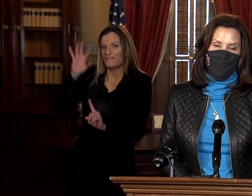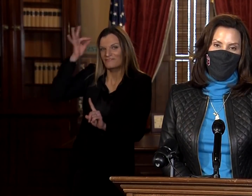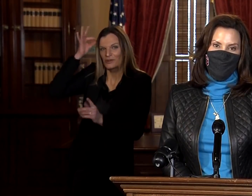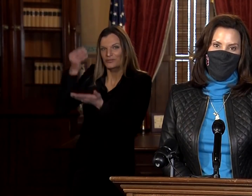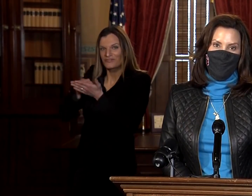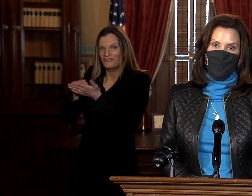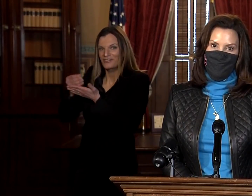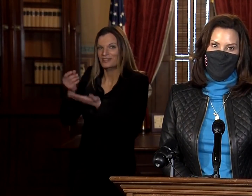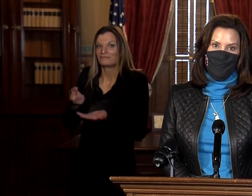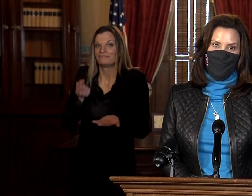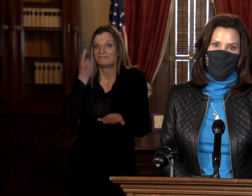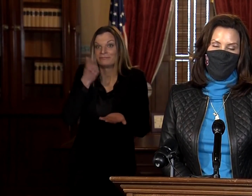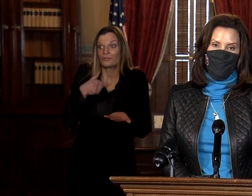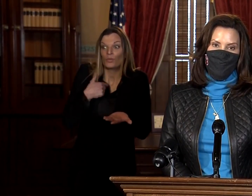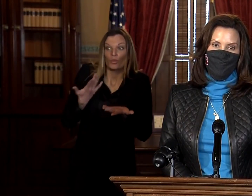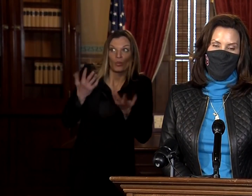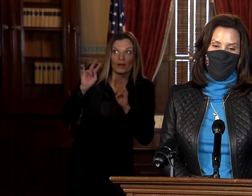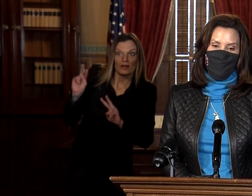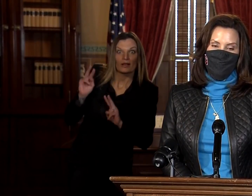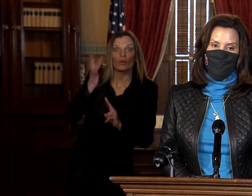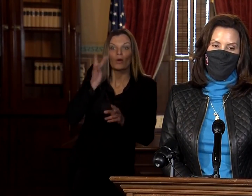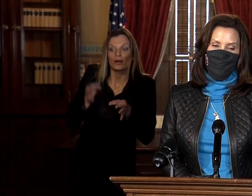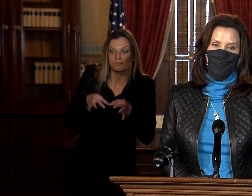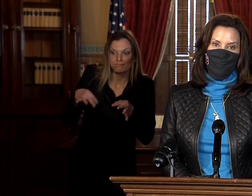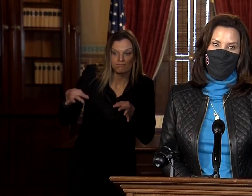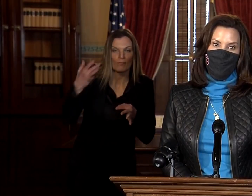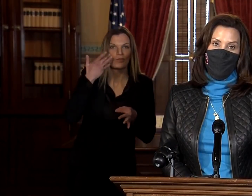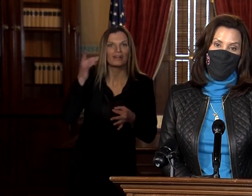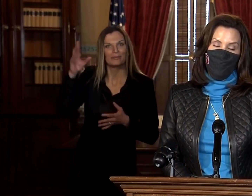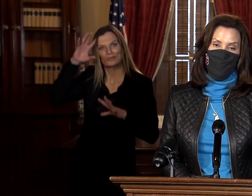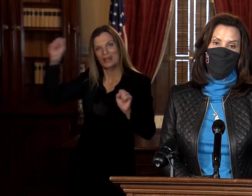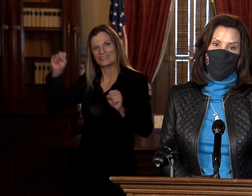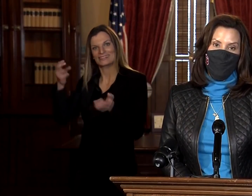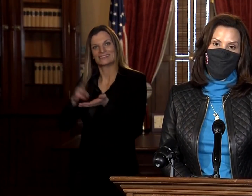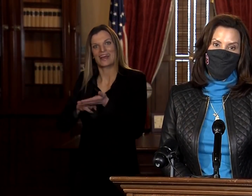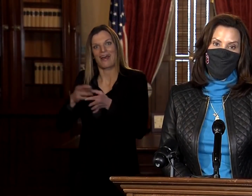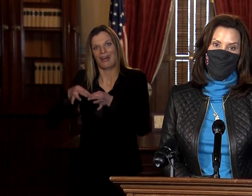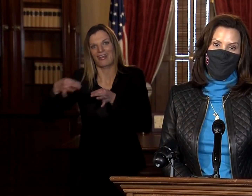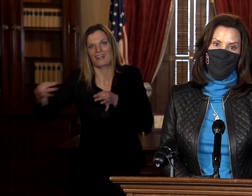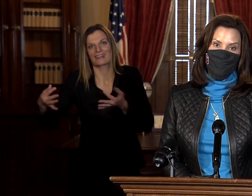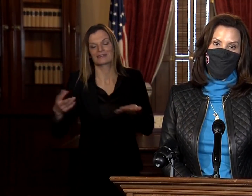I think the question about the federal funds with, you know, federal funds with, you know, the delay in the president not